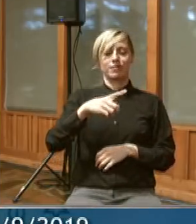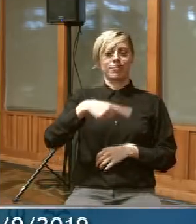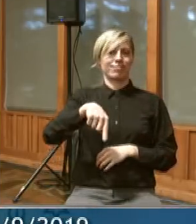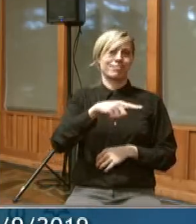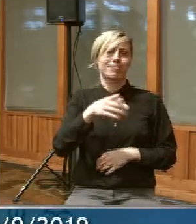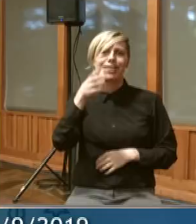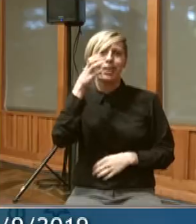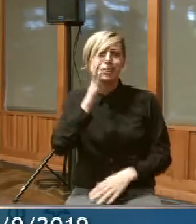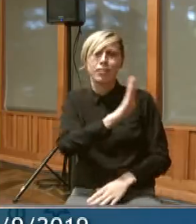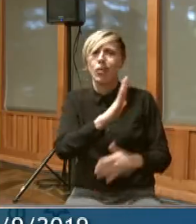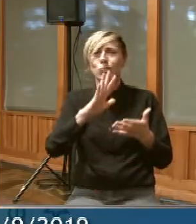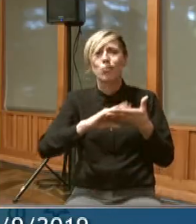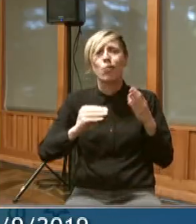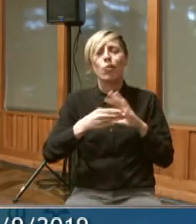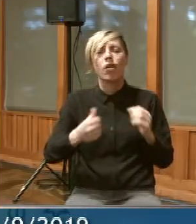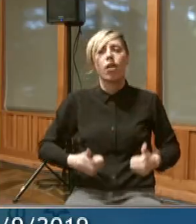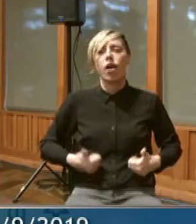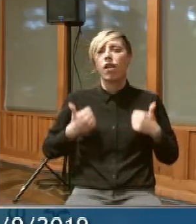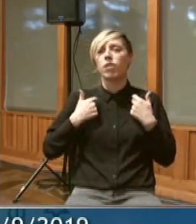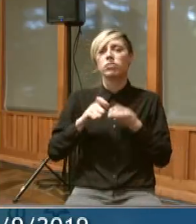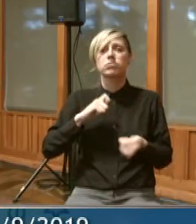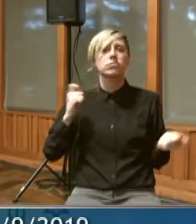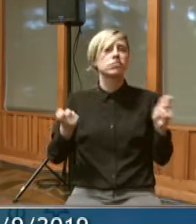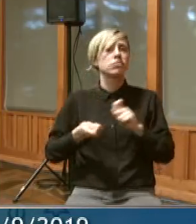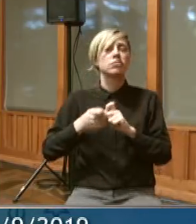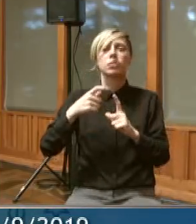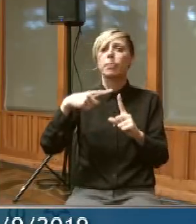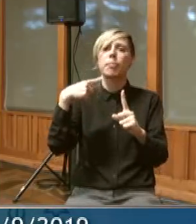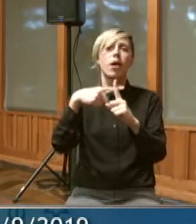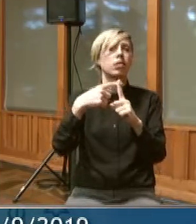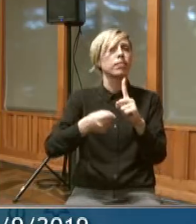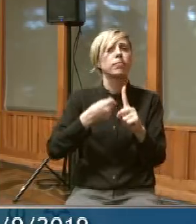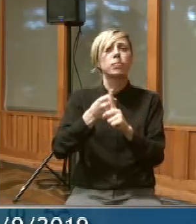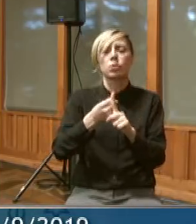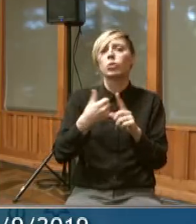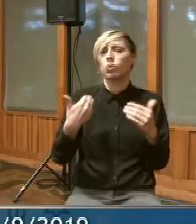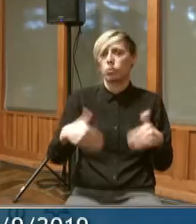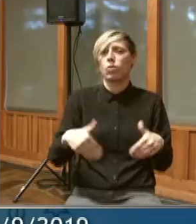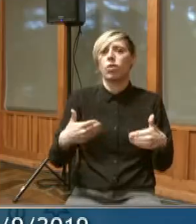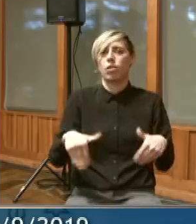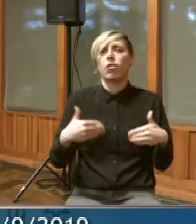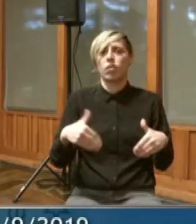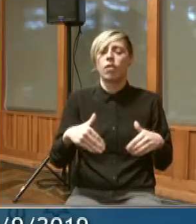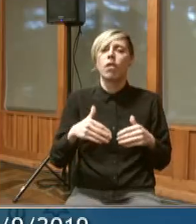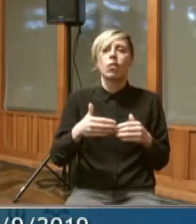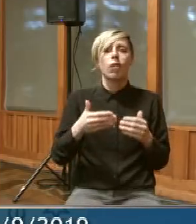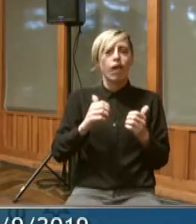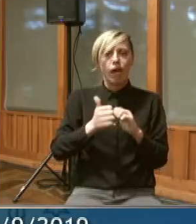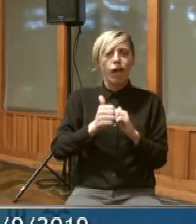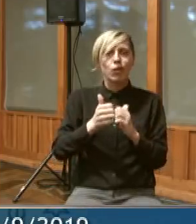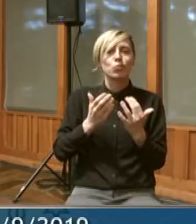DEVELOPMENT SESSIONS AND THEY WILL SPEAK FOR THEMSELVES AND THEIR CUSTOMERS SHARING THE